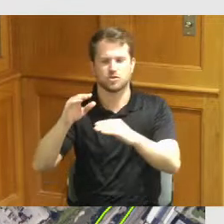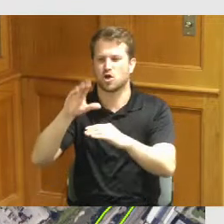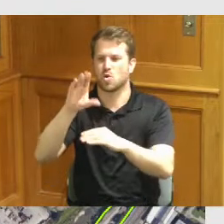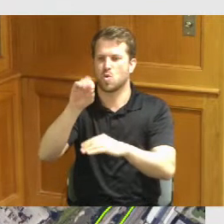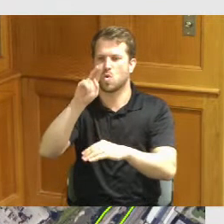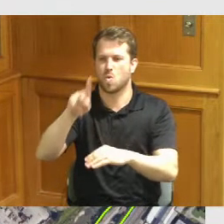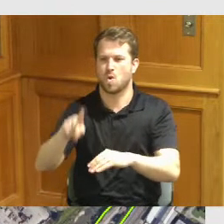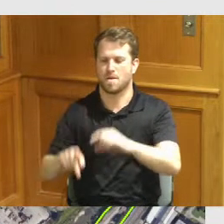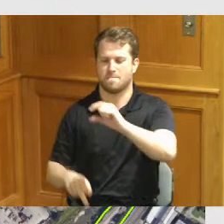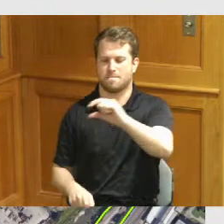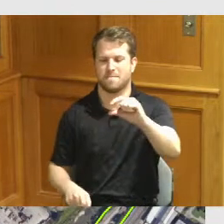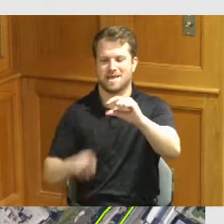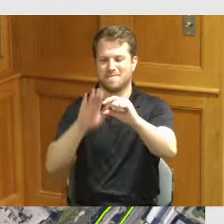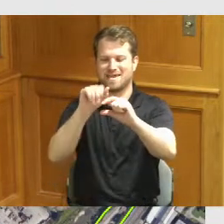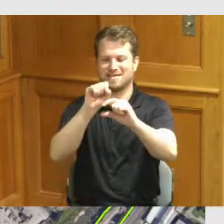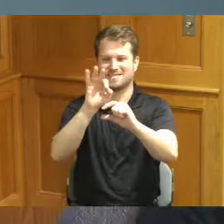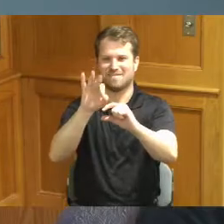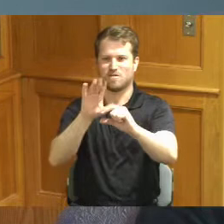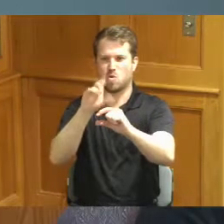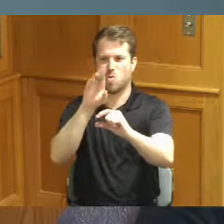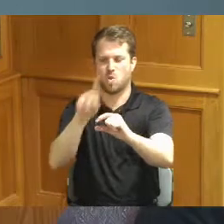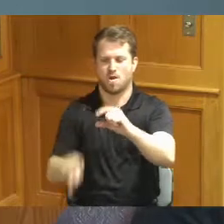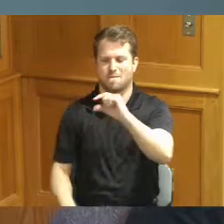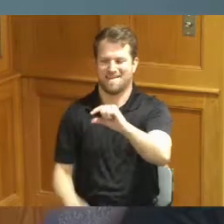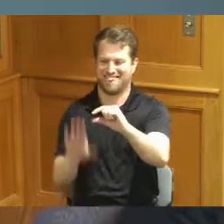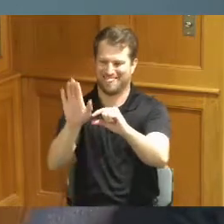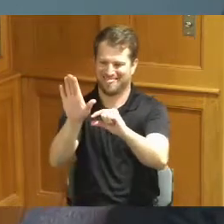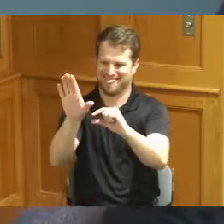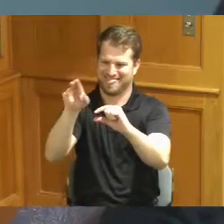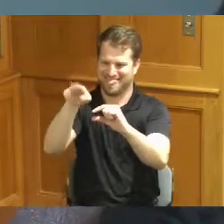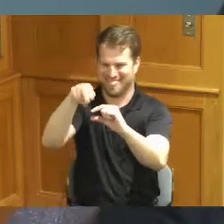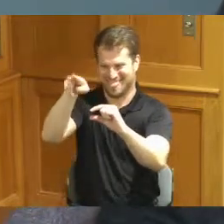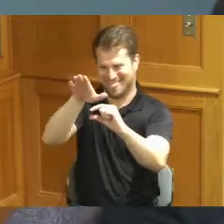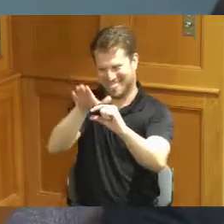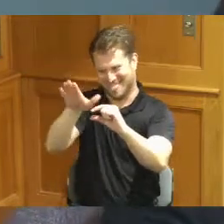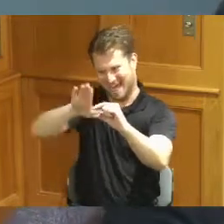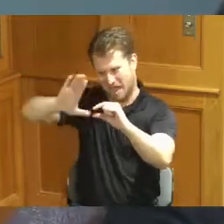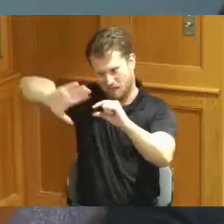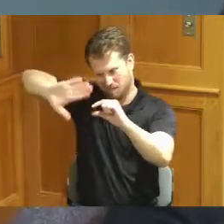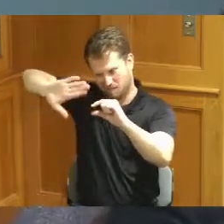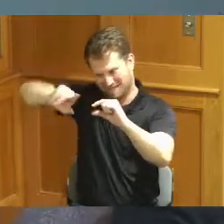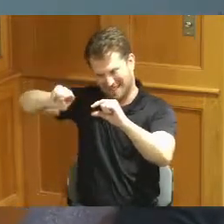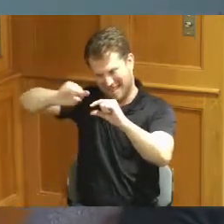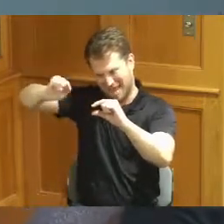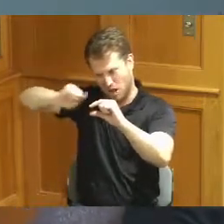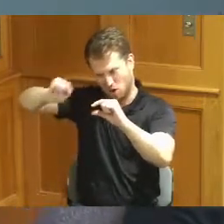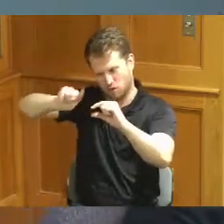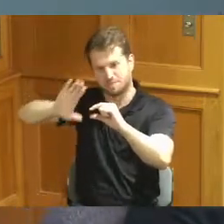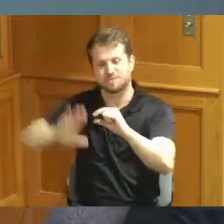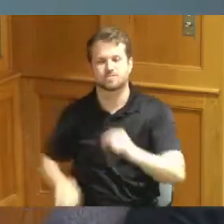all of you for your requests I because when I say that not only for the good that's going to do for